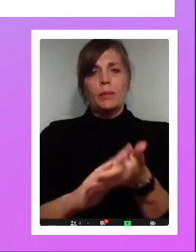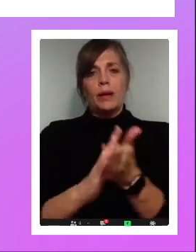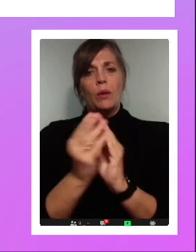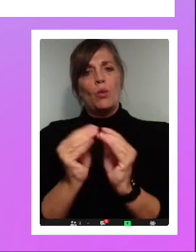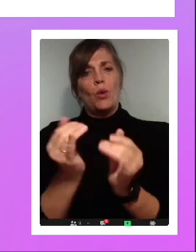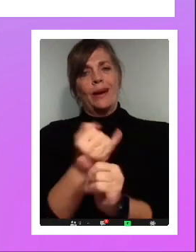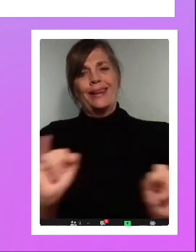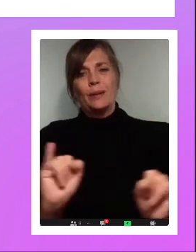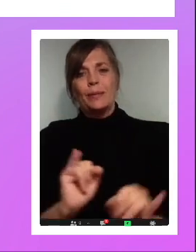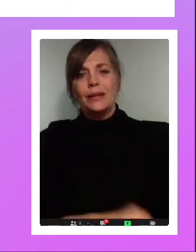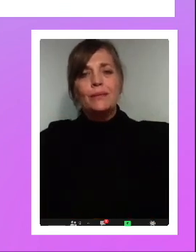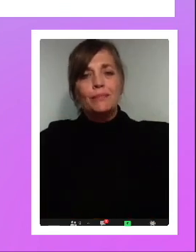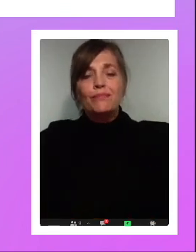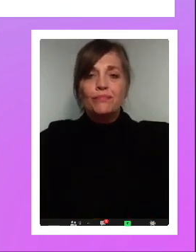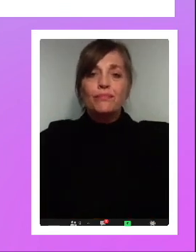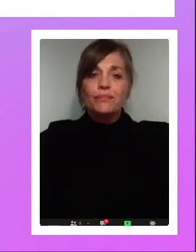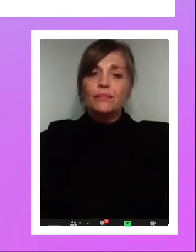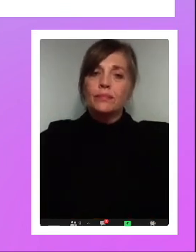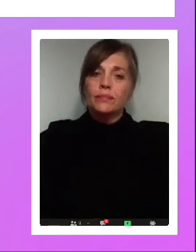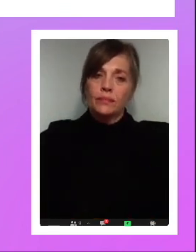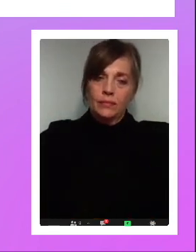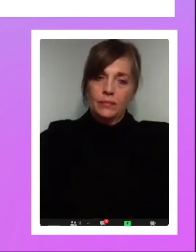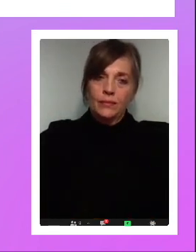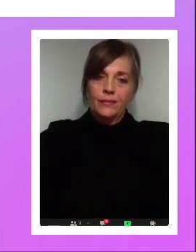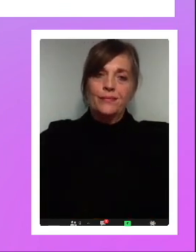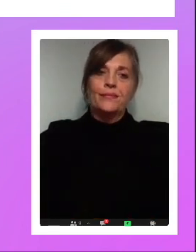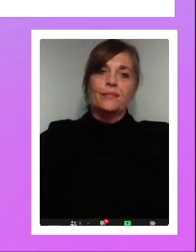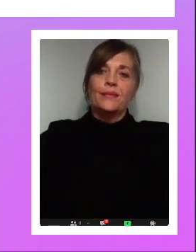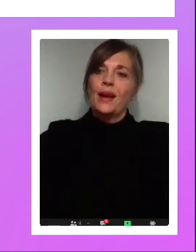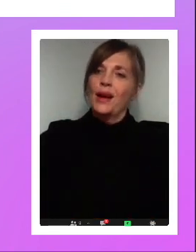Thank you, thank you so much. I think we're at time here.